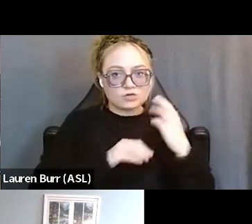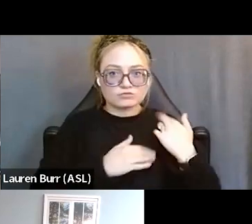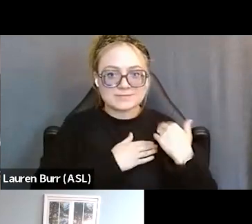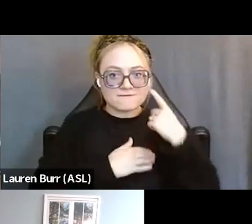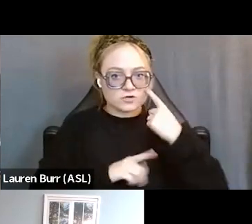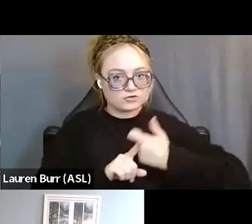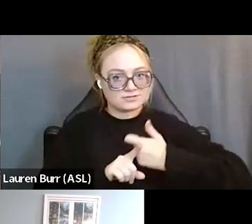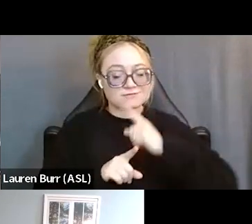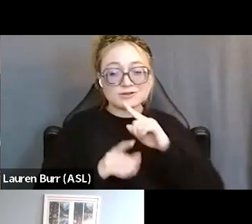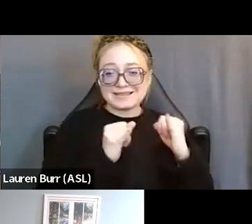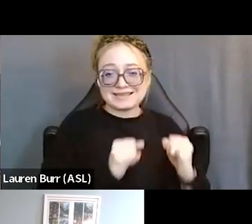on what kind of resources you have.